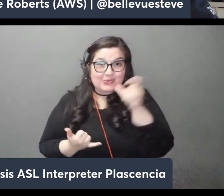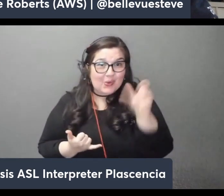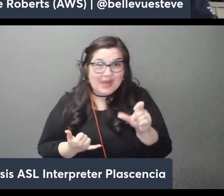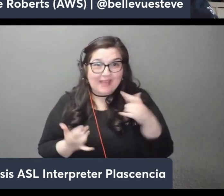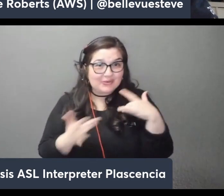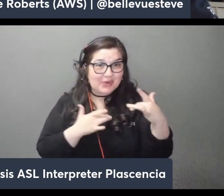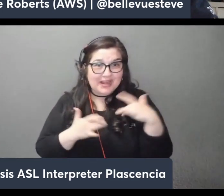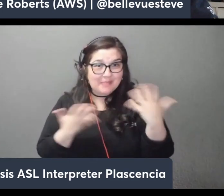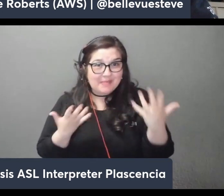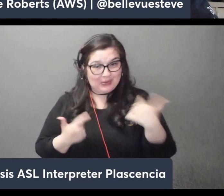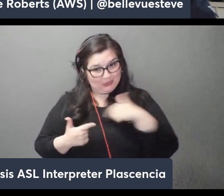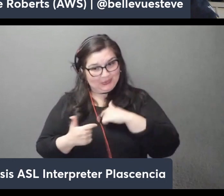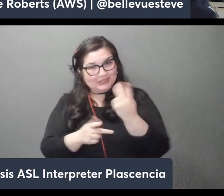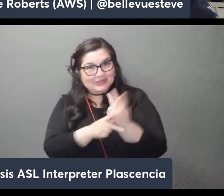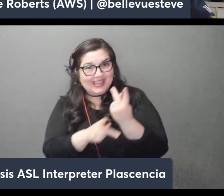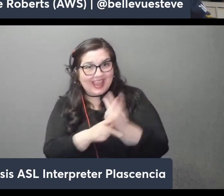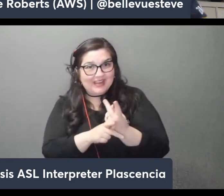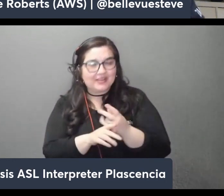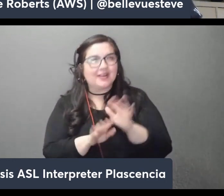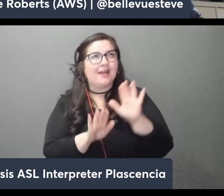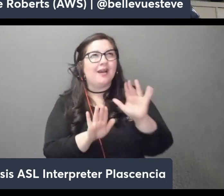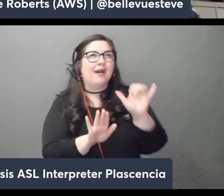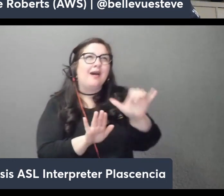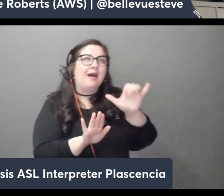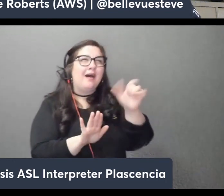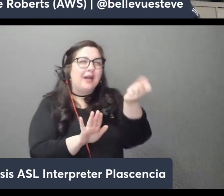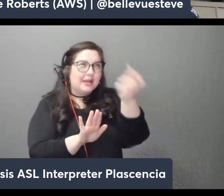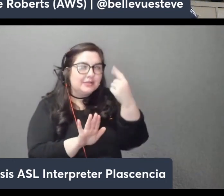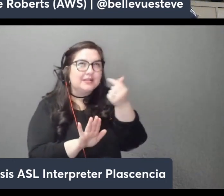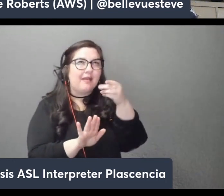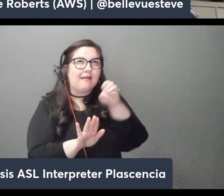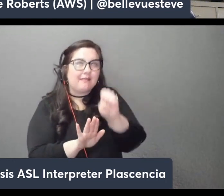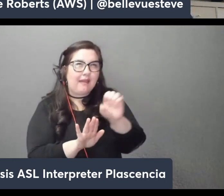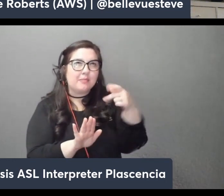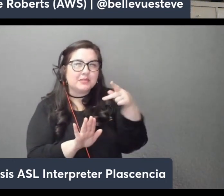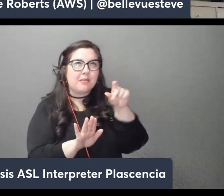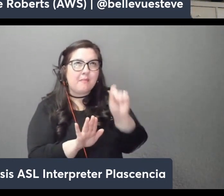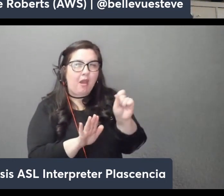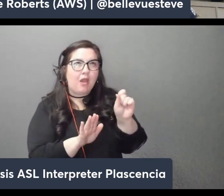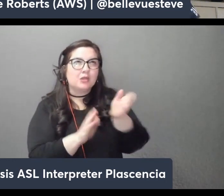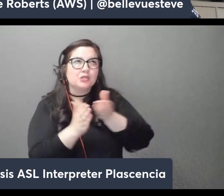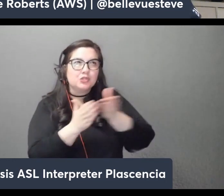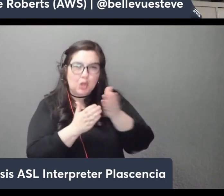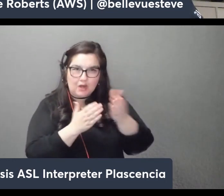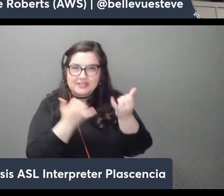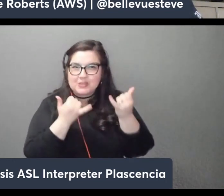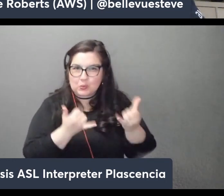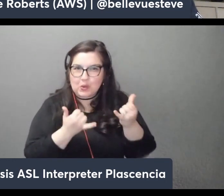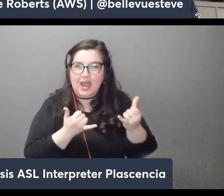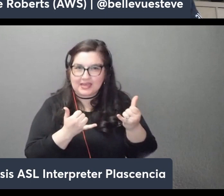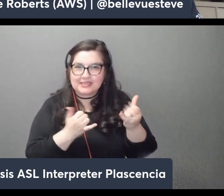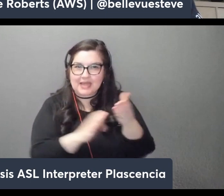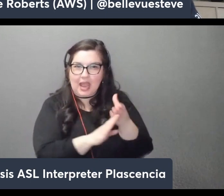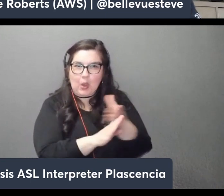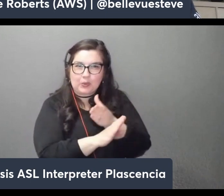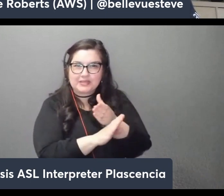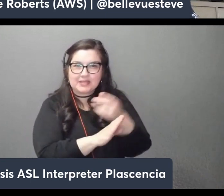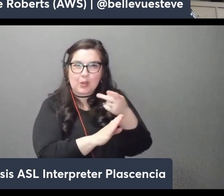So I understand the GameSparks service, it's in preview, right? Yes. - So what are the key features that are available?